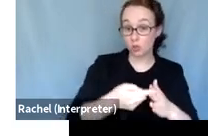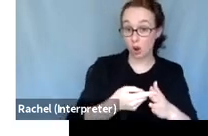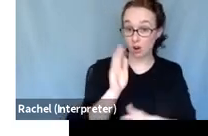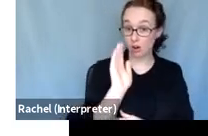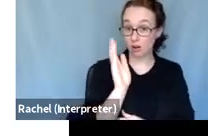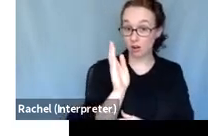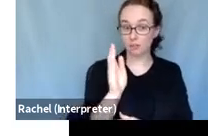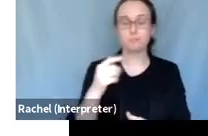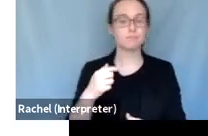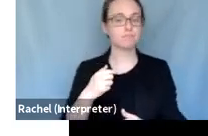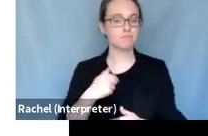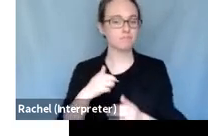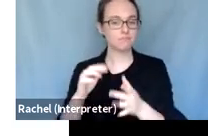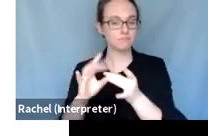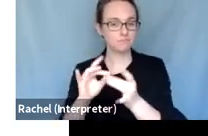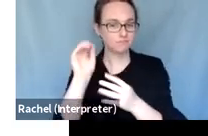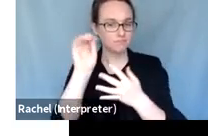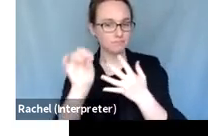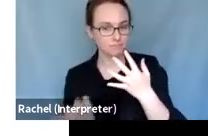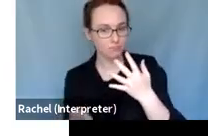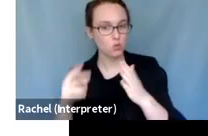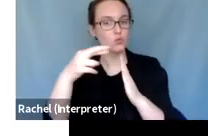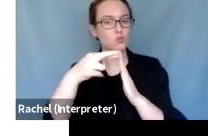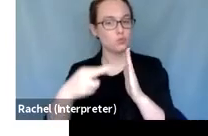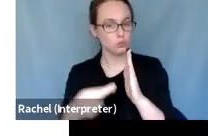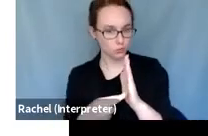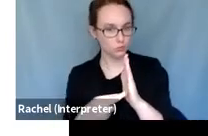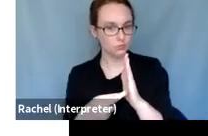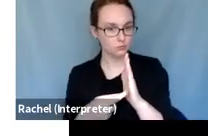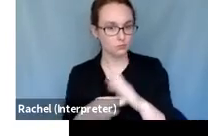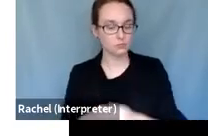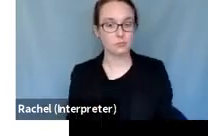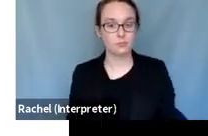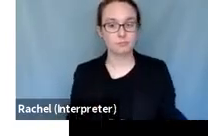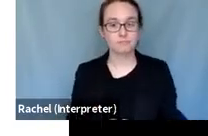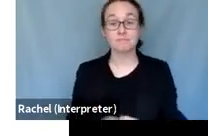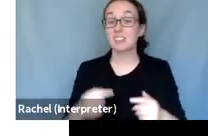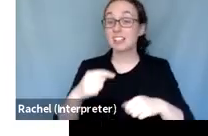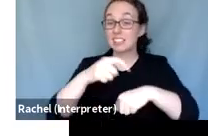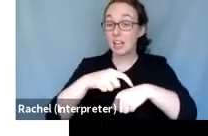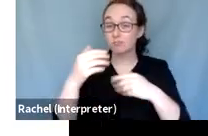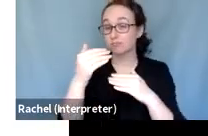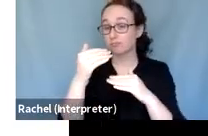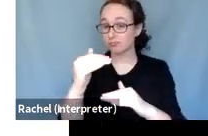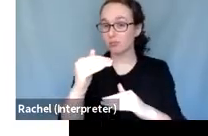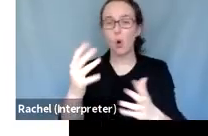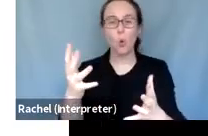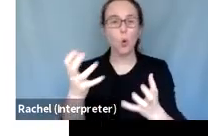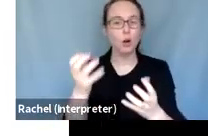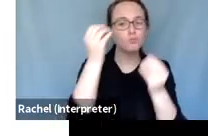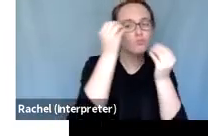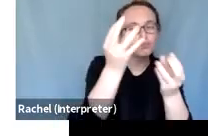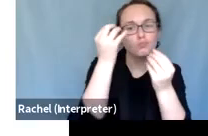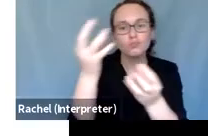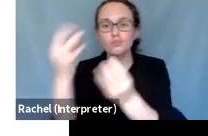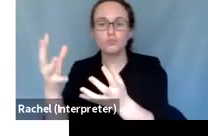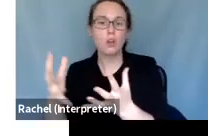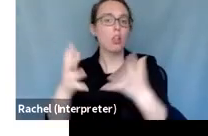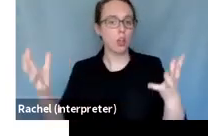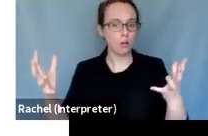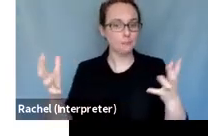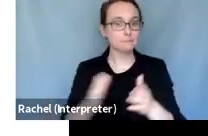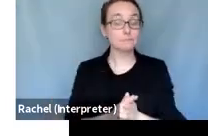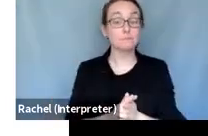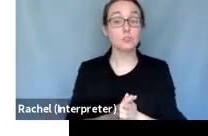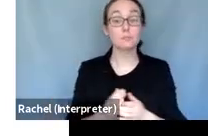Pam Tibbet: In order to share as much information with you as we can in the time that we have available. Today's presentation is structured in a way that's for viewing only